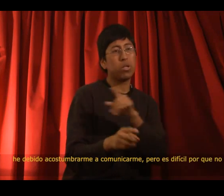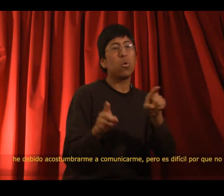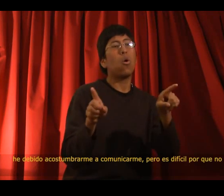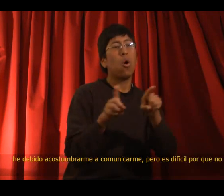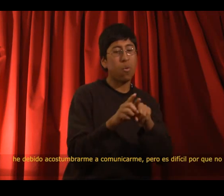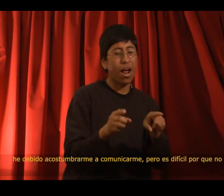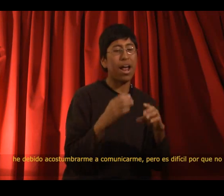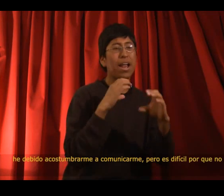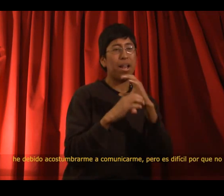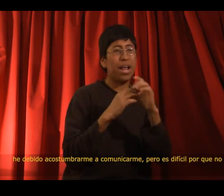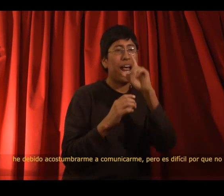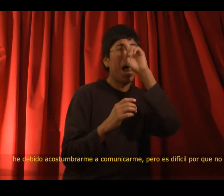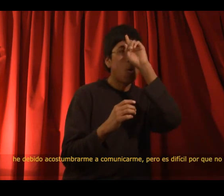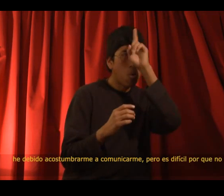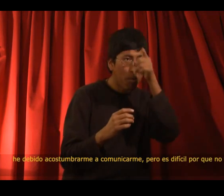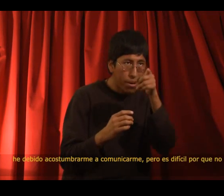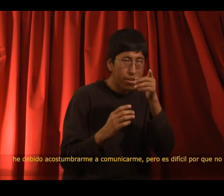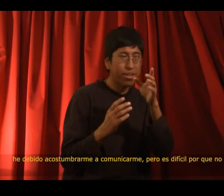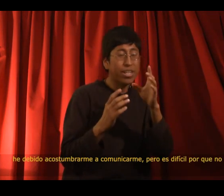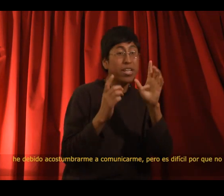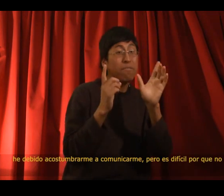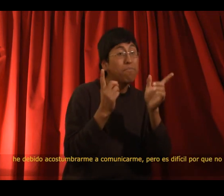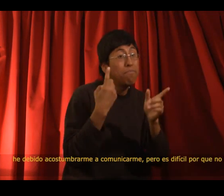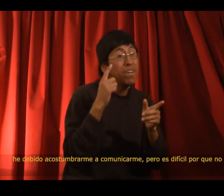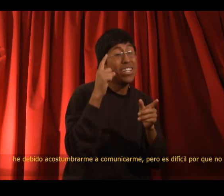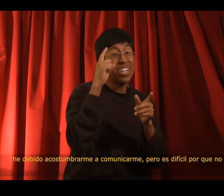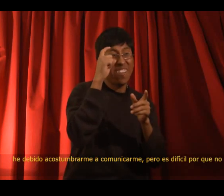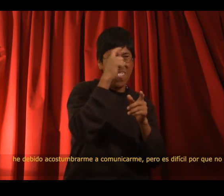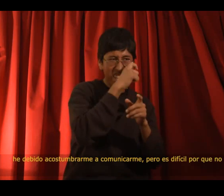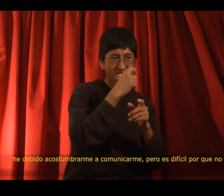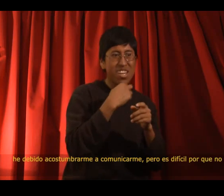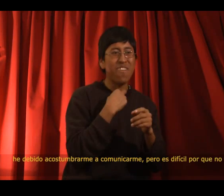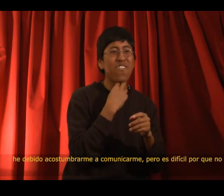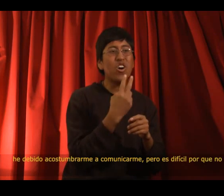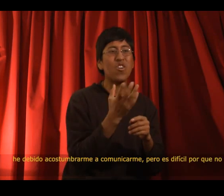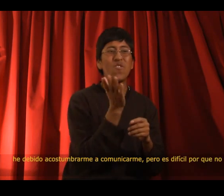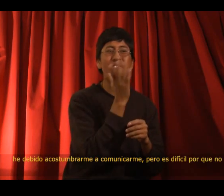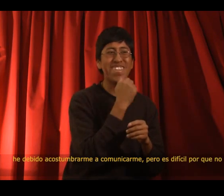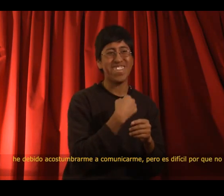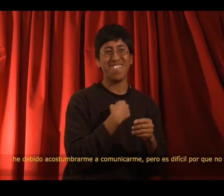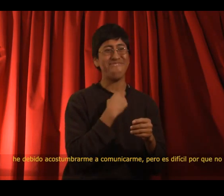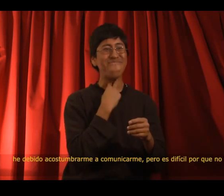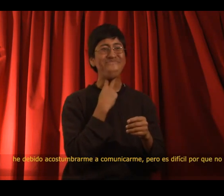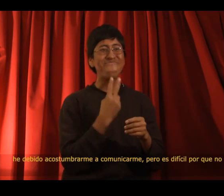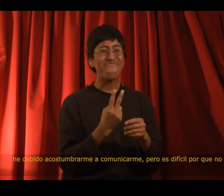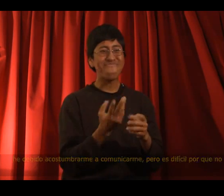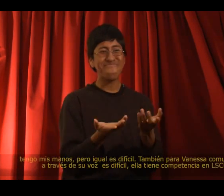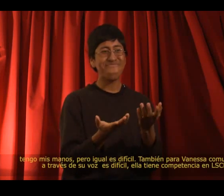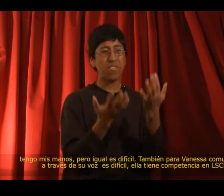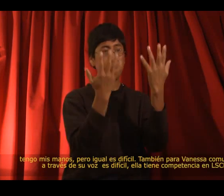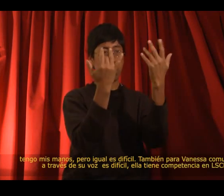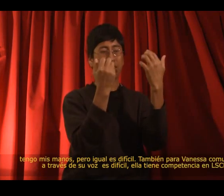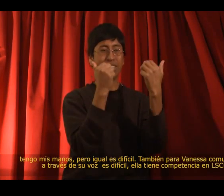I had to learn how to communicate but it is difficult because I cannot speak.